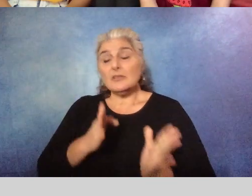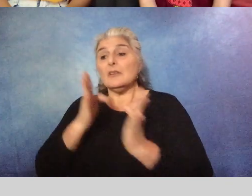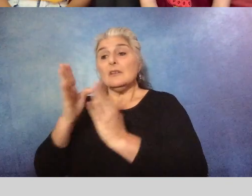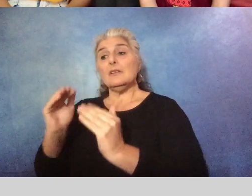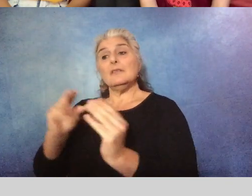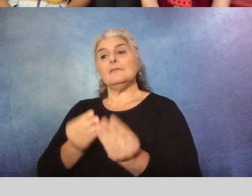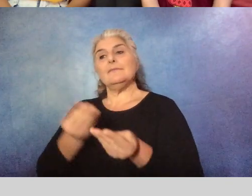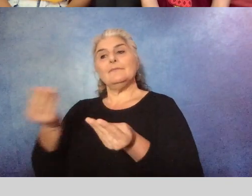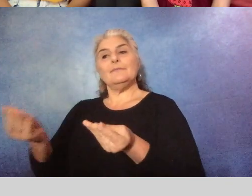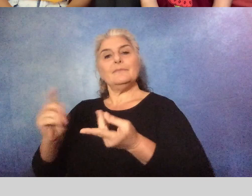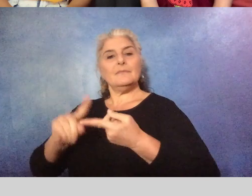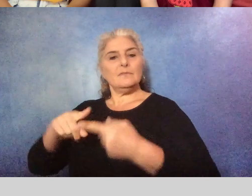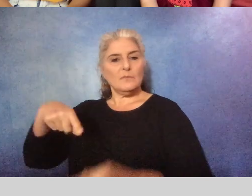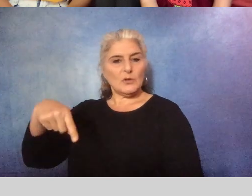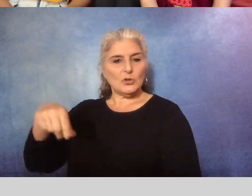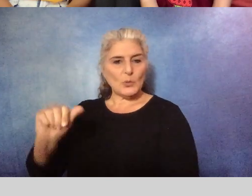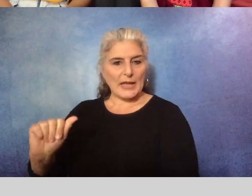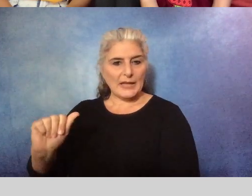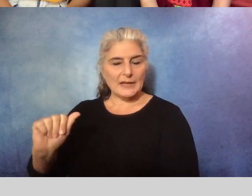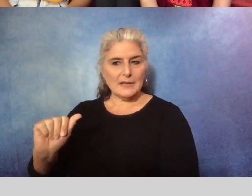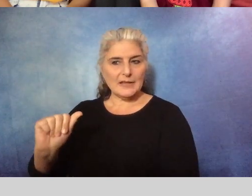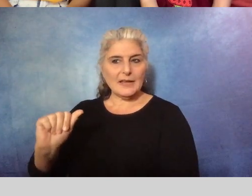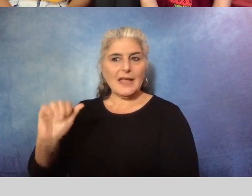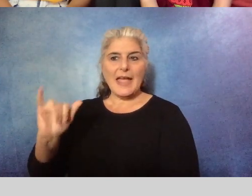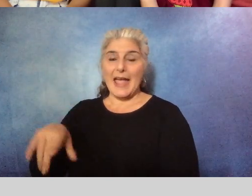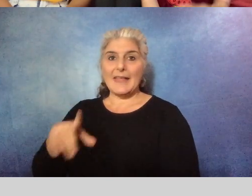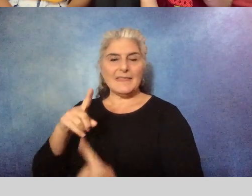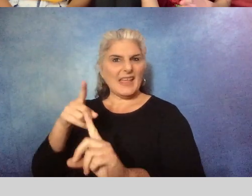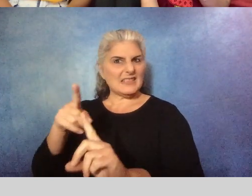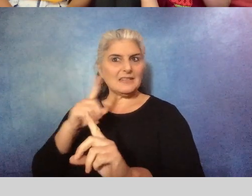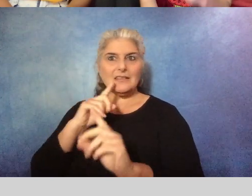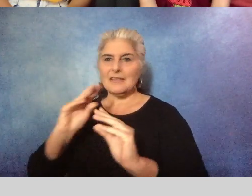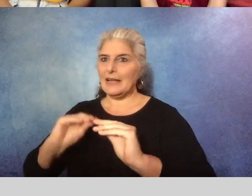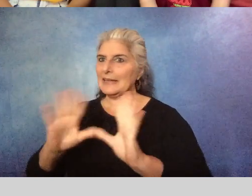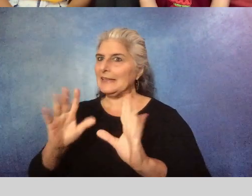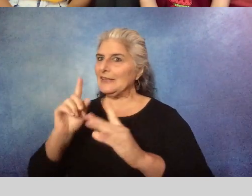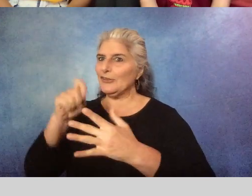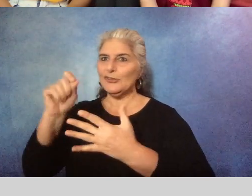that's this one with a very direct checklist to work on.